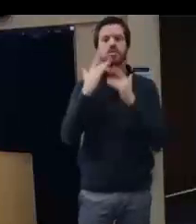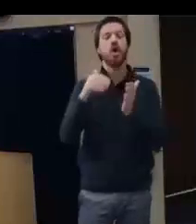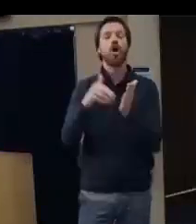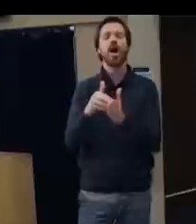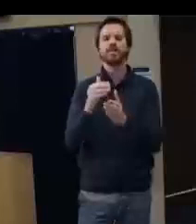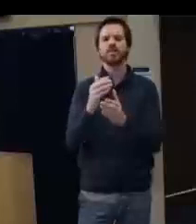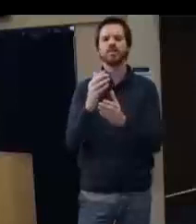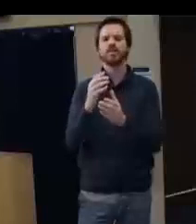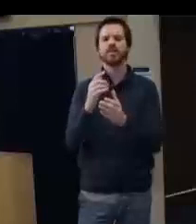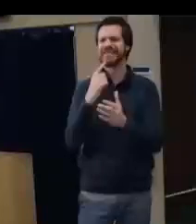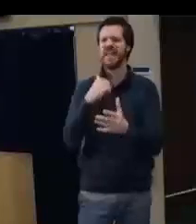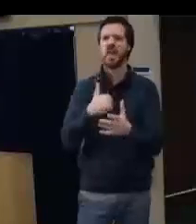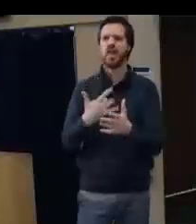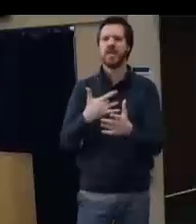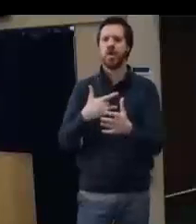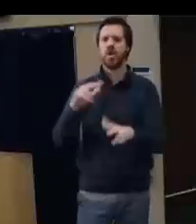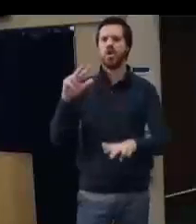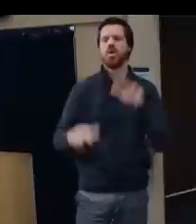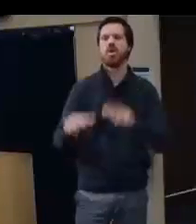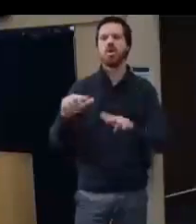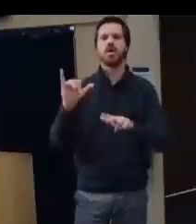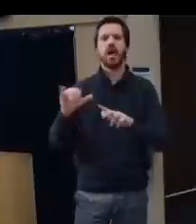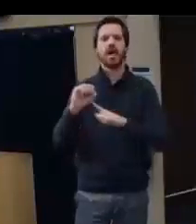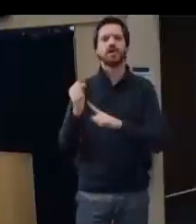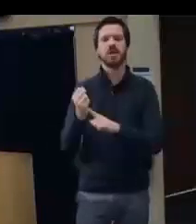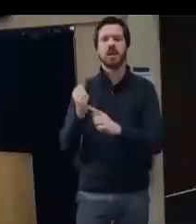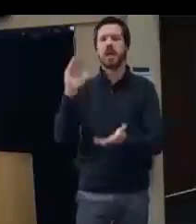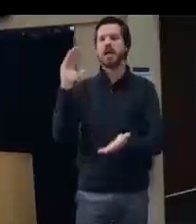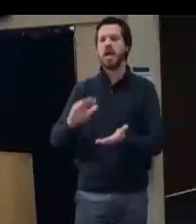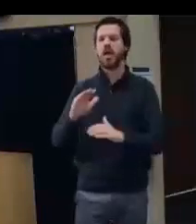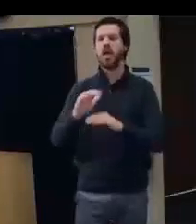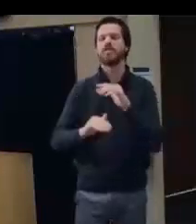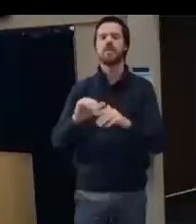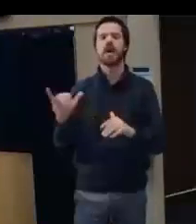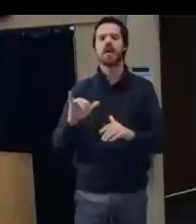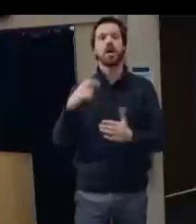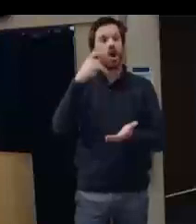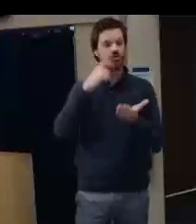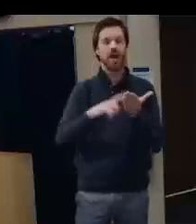somewhat awkward in social situations being less comfortable with things like recognizing sarcasm